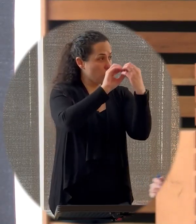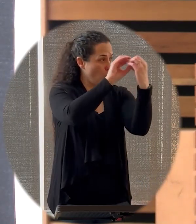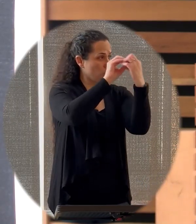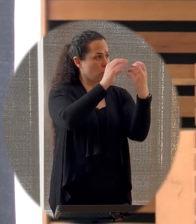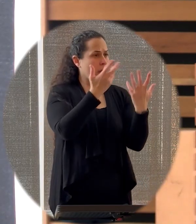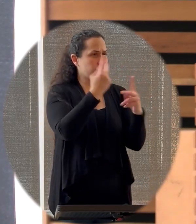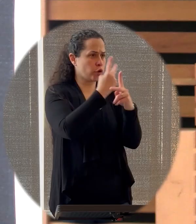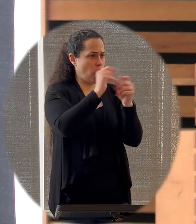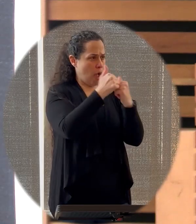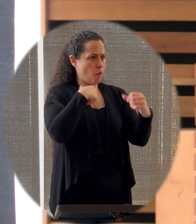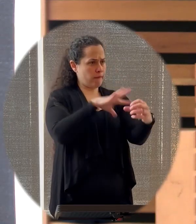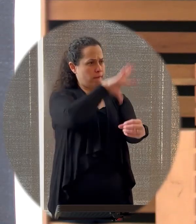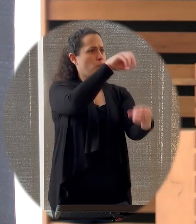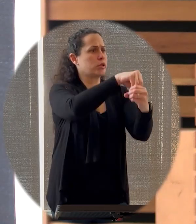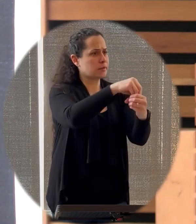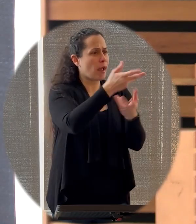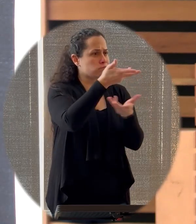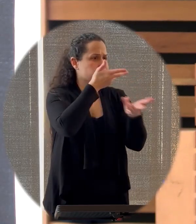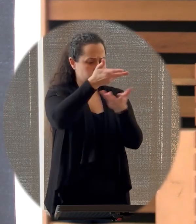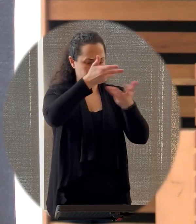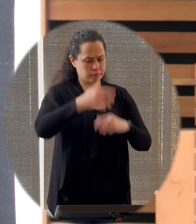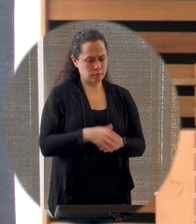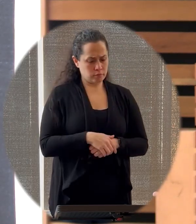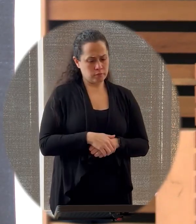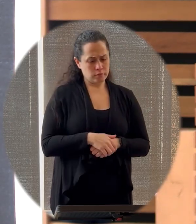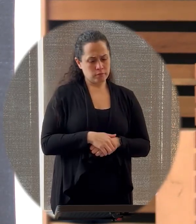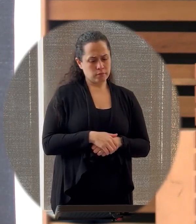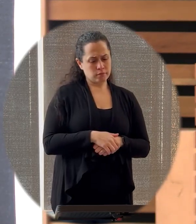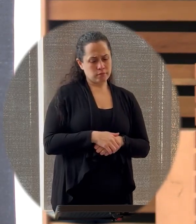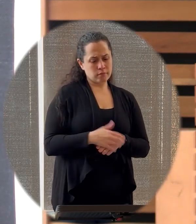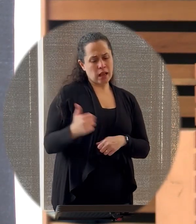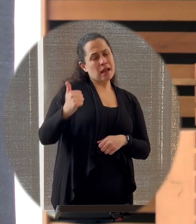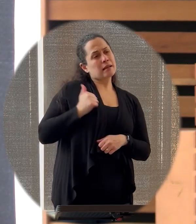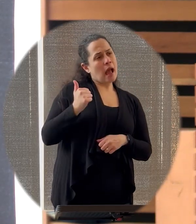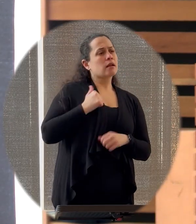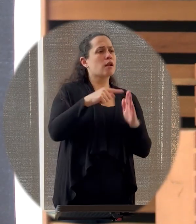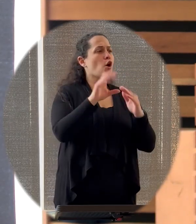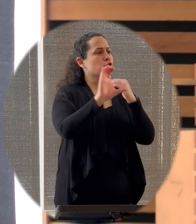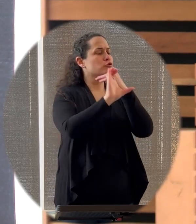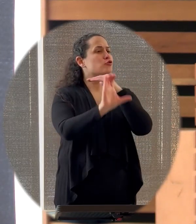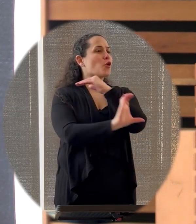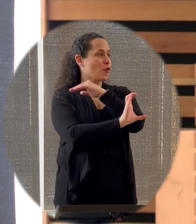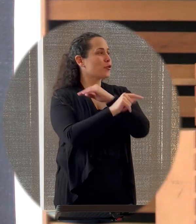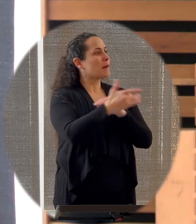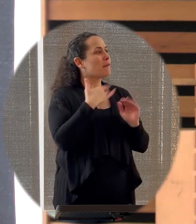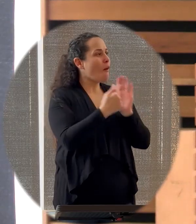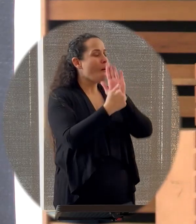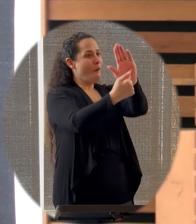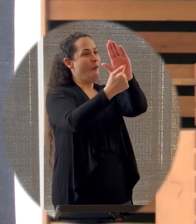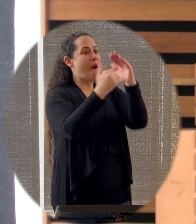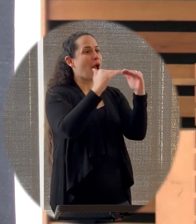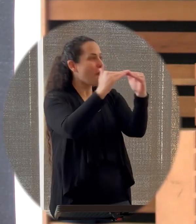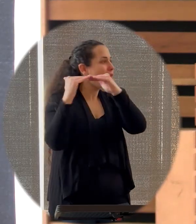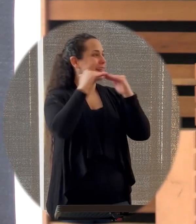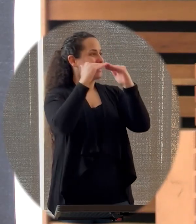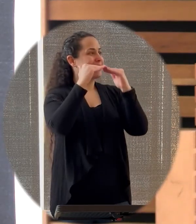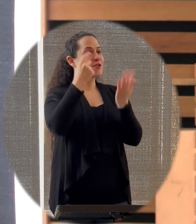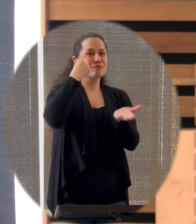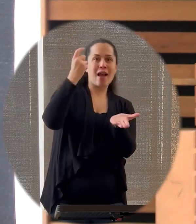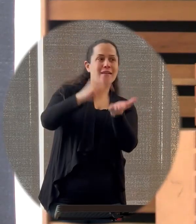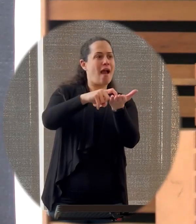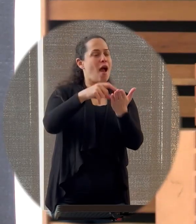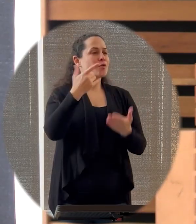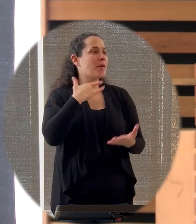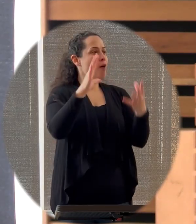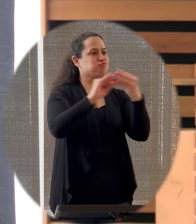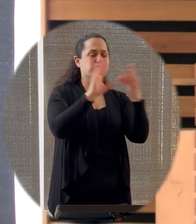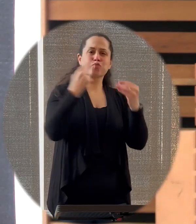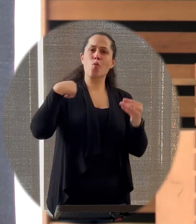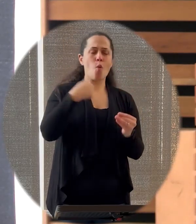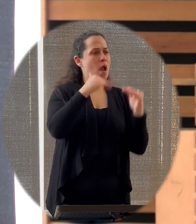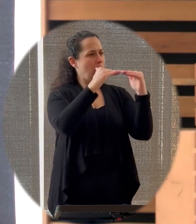to participate. Canada enshrines equality in its charter and celebrates it in its speeches. And